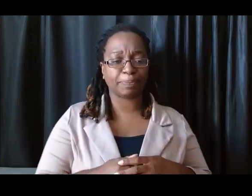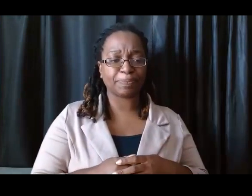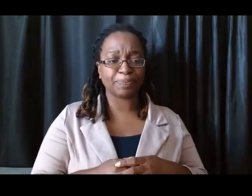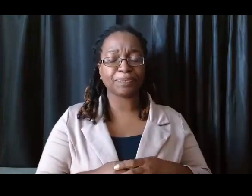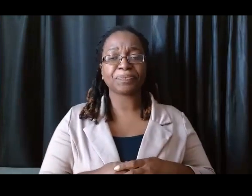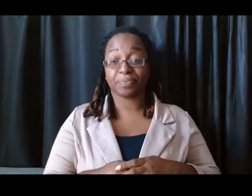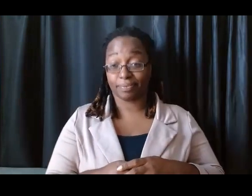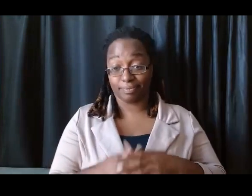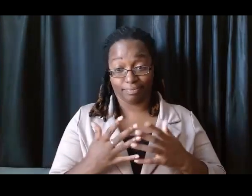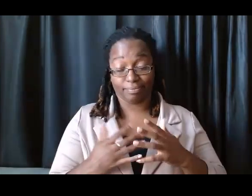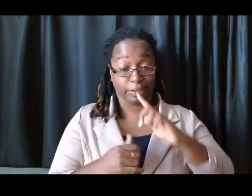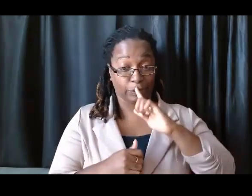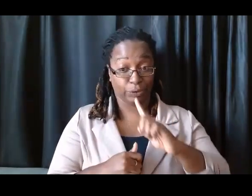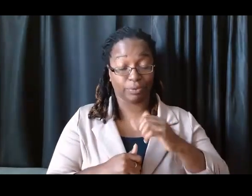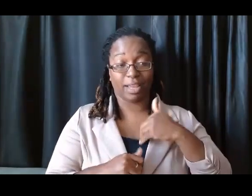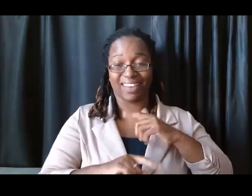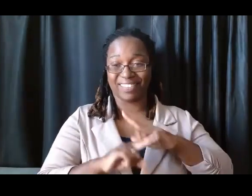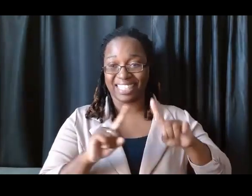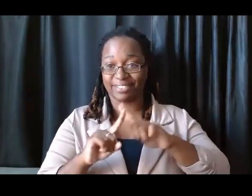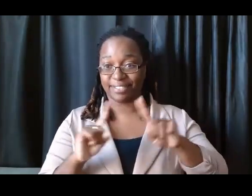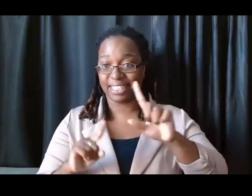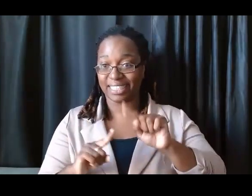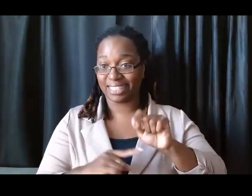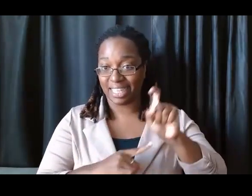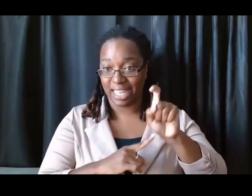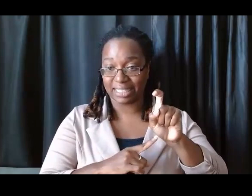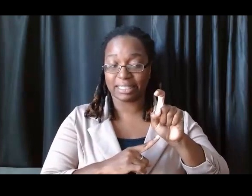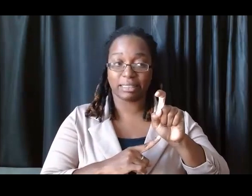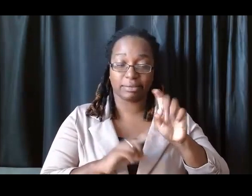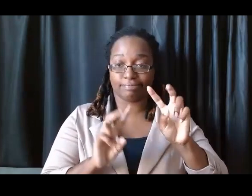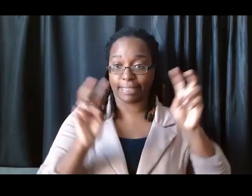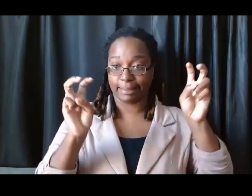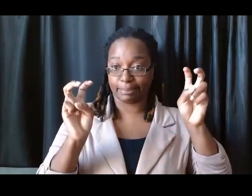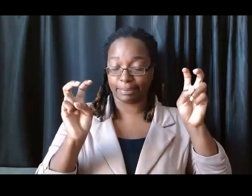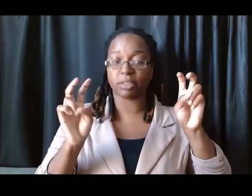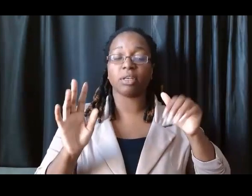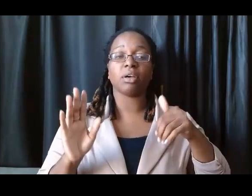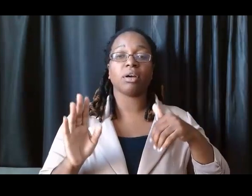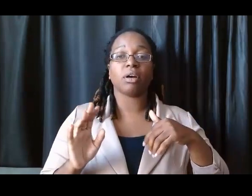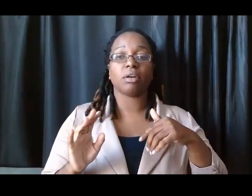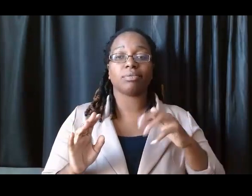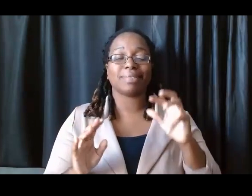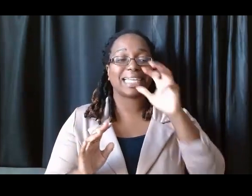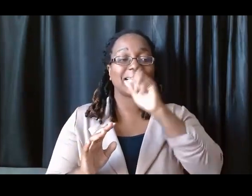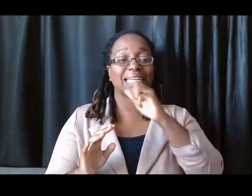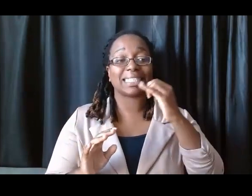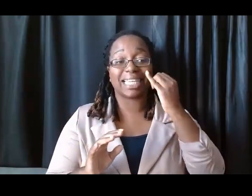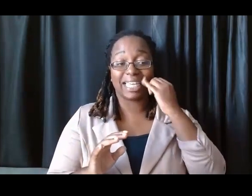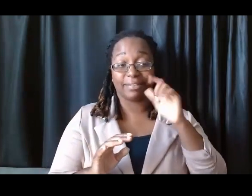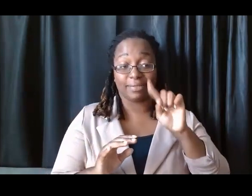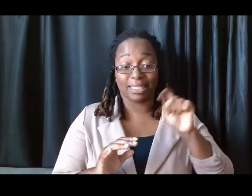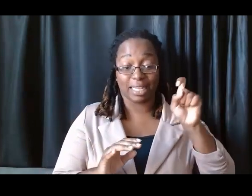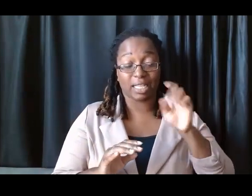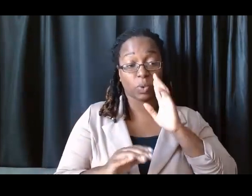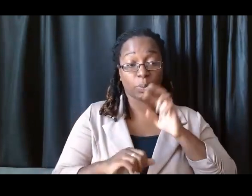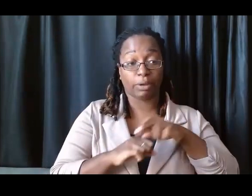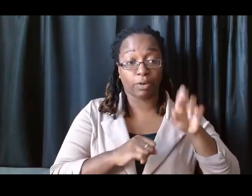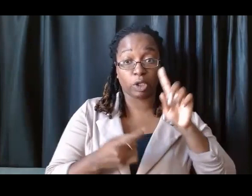So what's true is there's different taxes. So I guess, if the tax being referred to is a federal tax